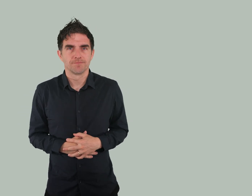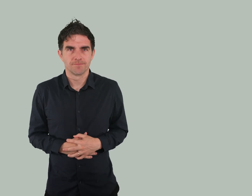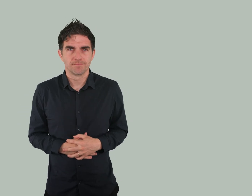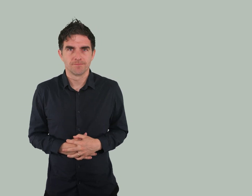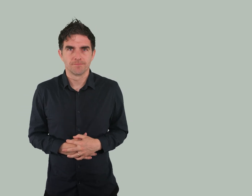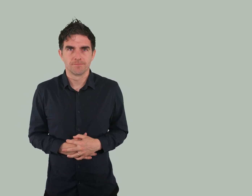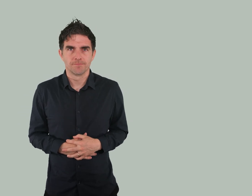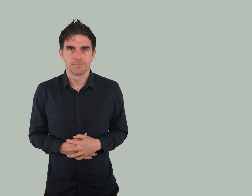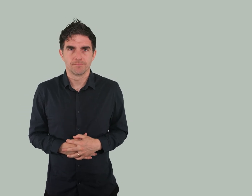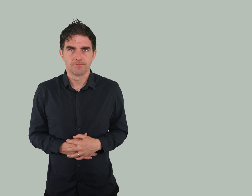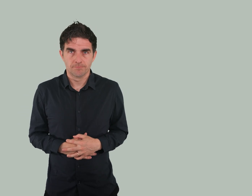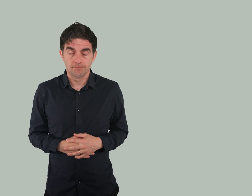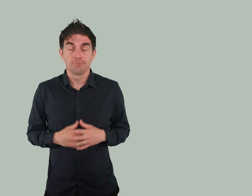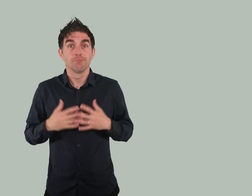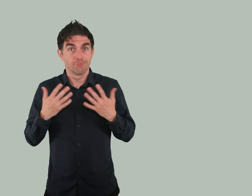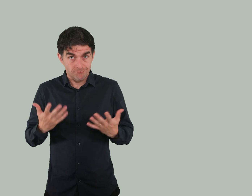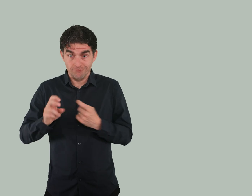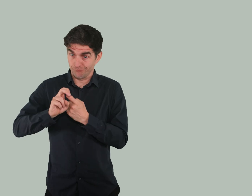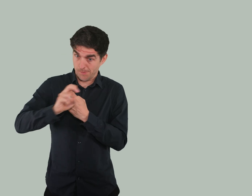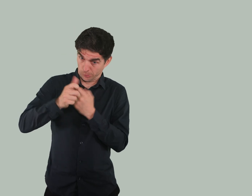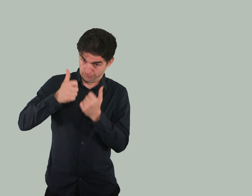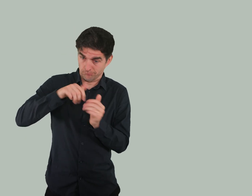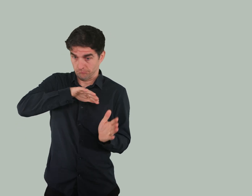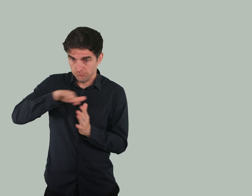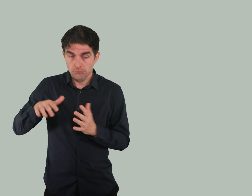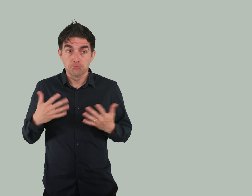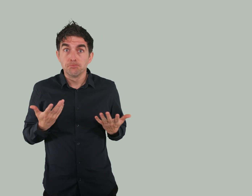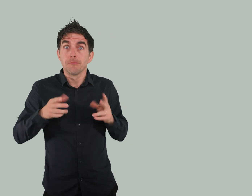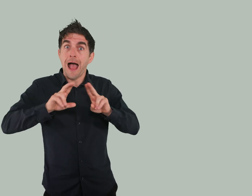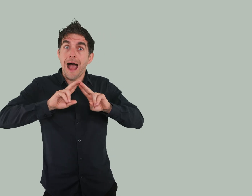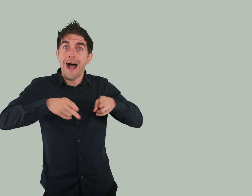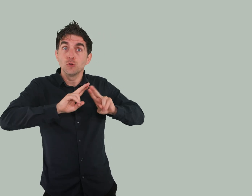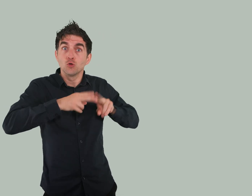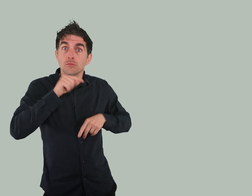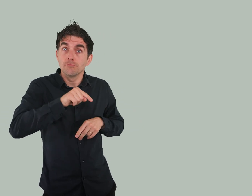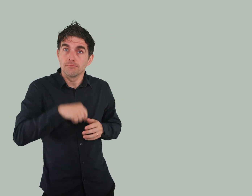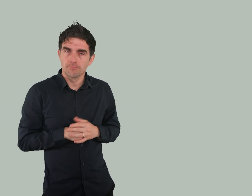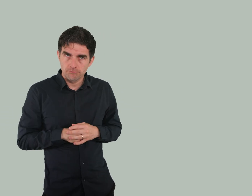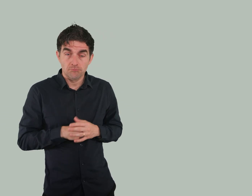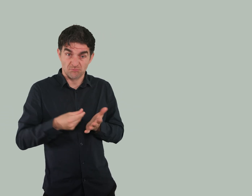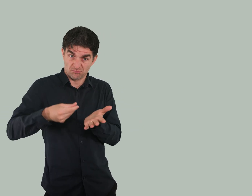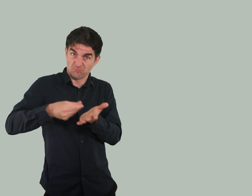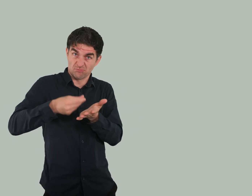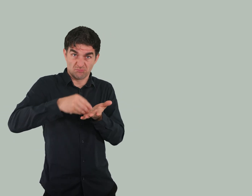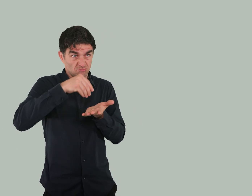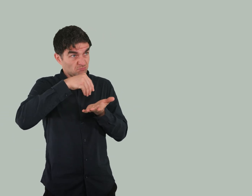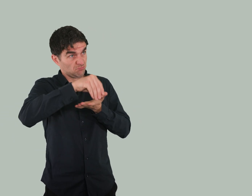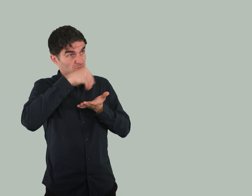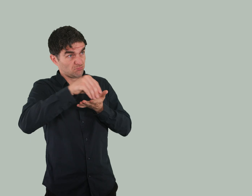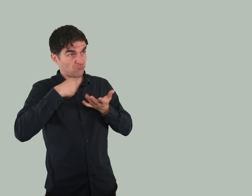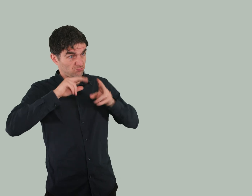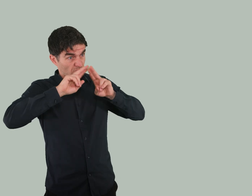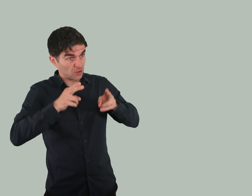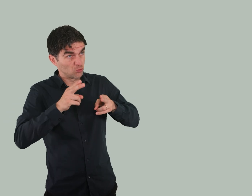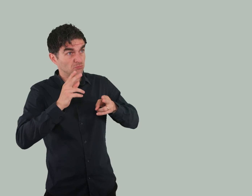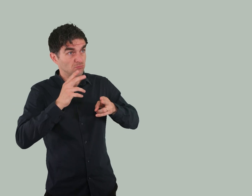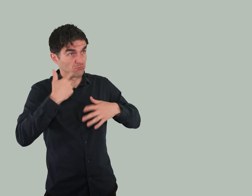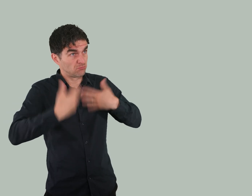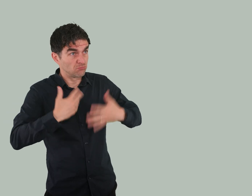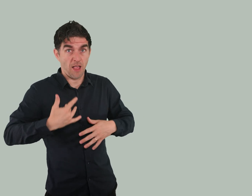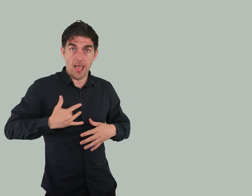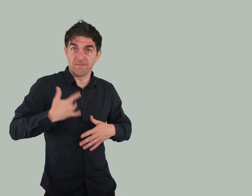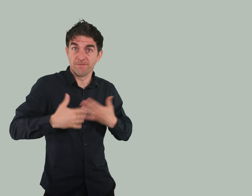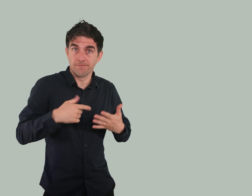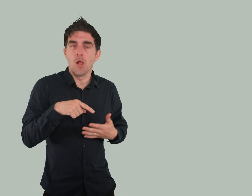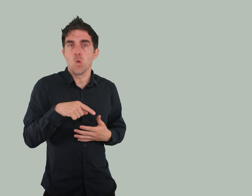Housing costs compound the picture further.